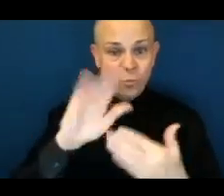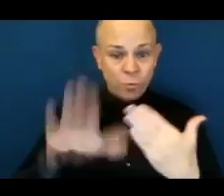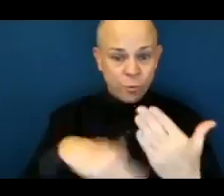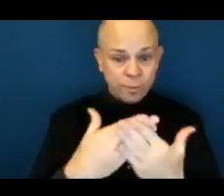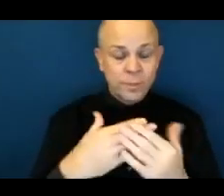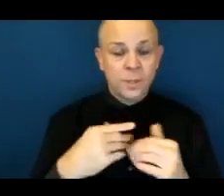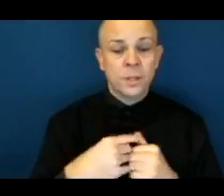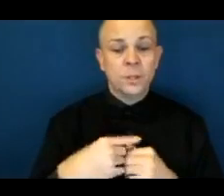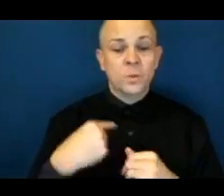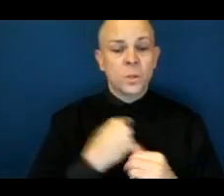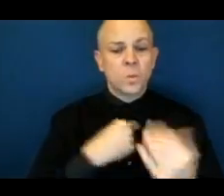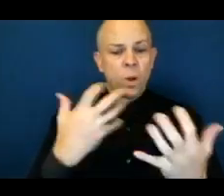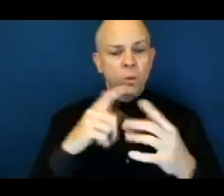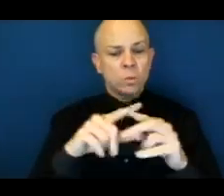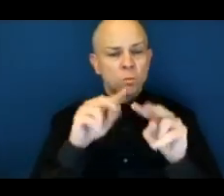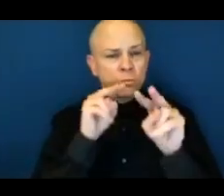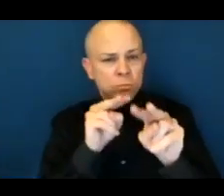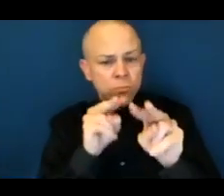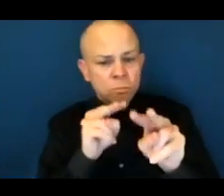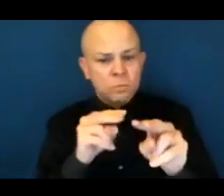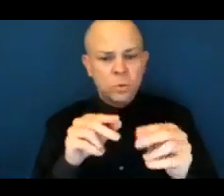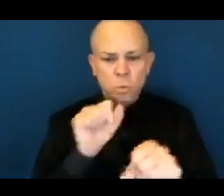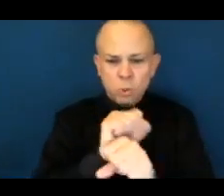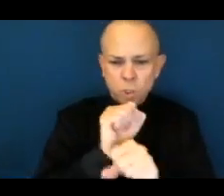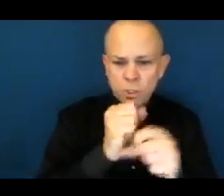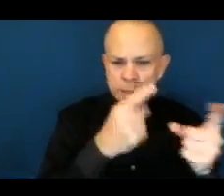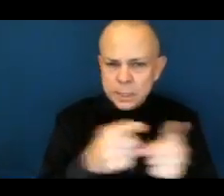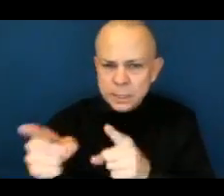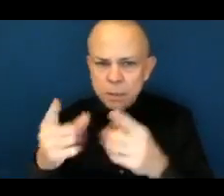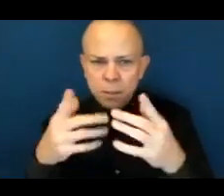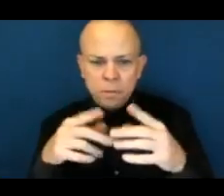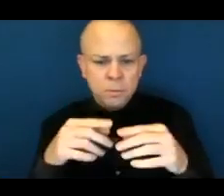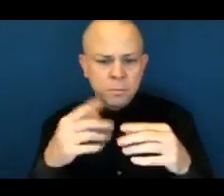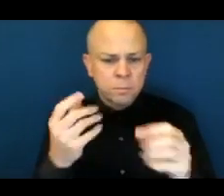operations and the opportunity given with the weather forecast the rain